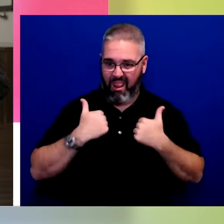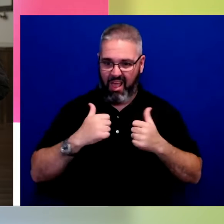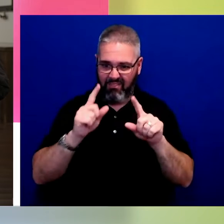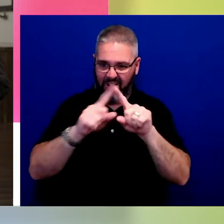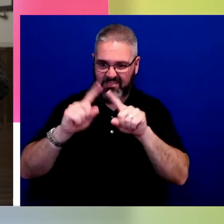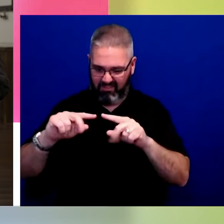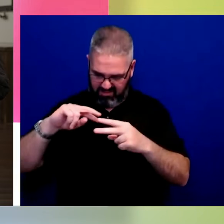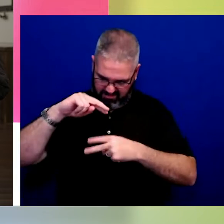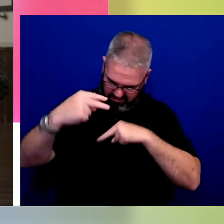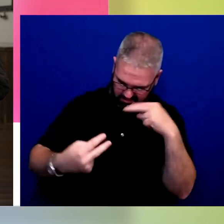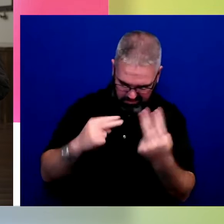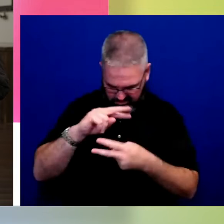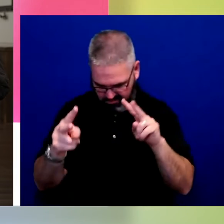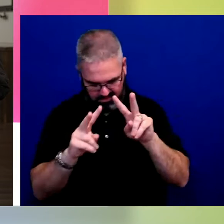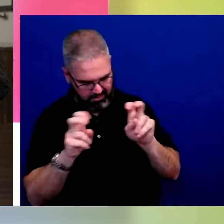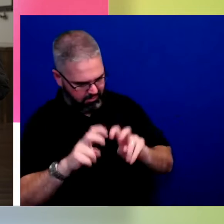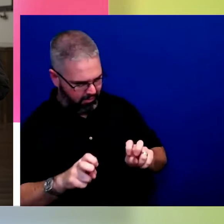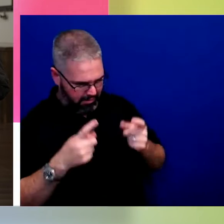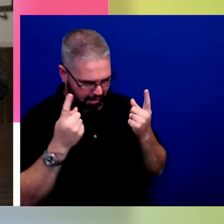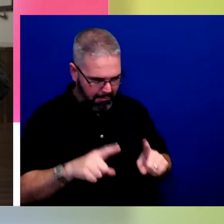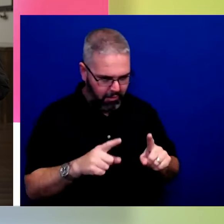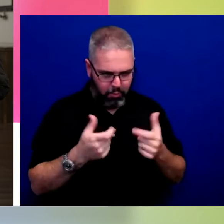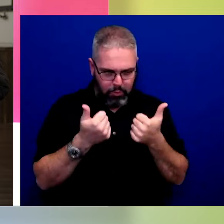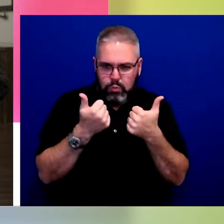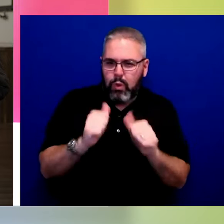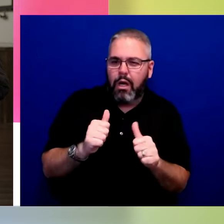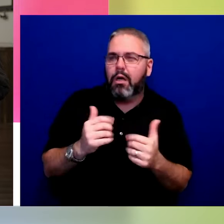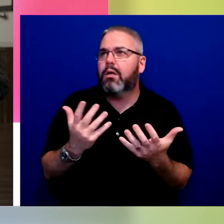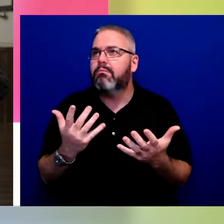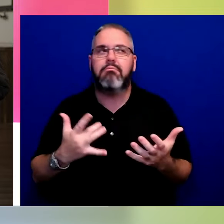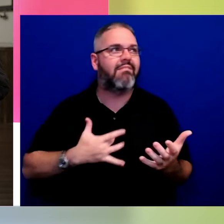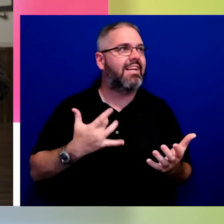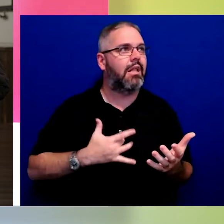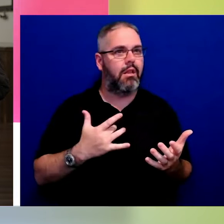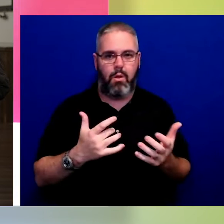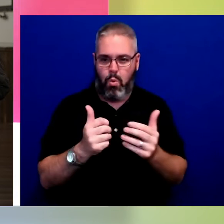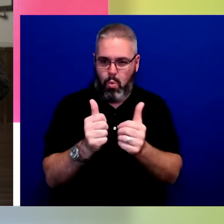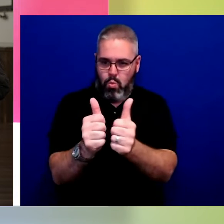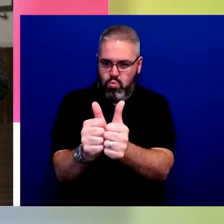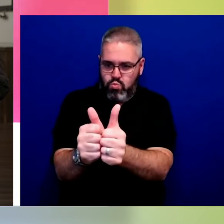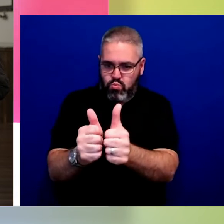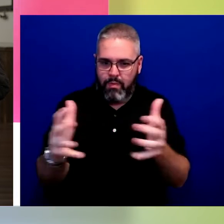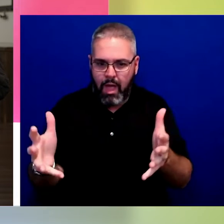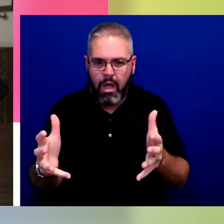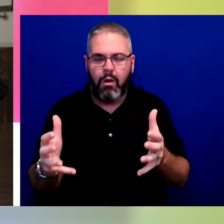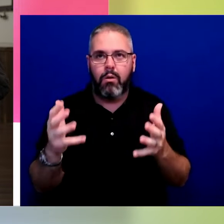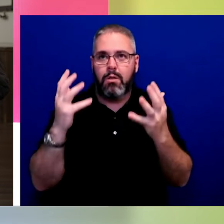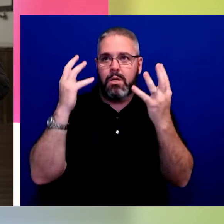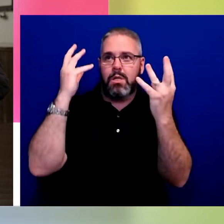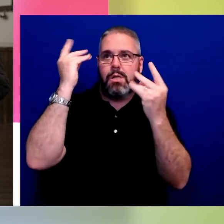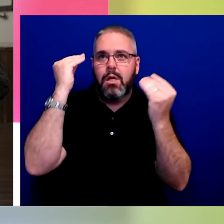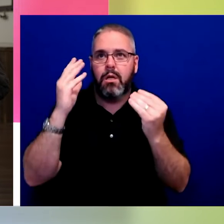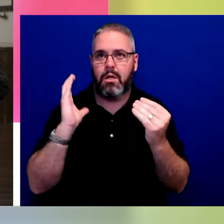But what if we are able to experience something without or before our mind analyzes it,